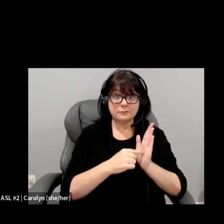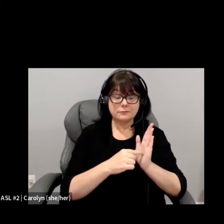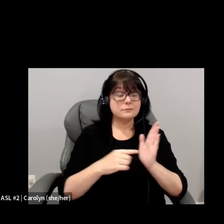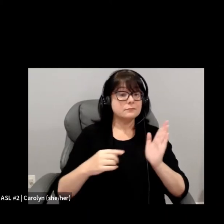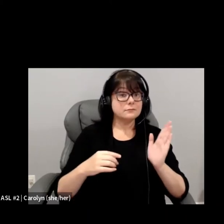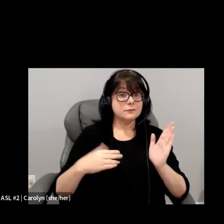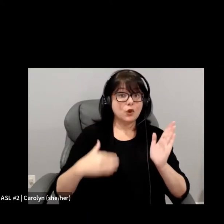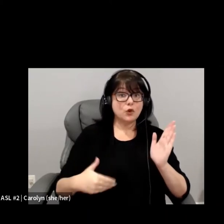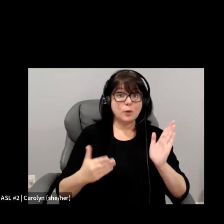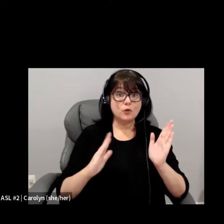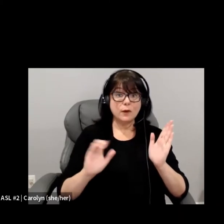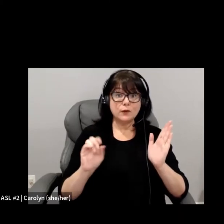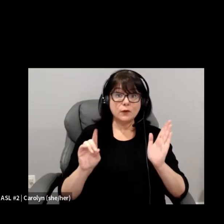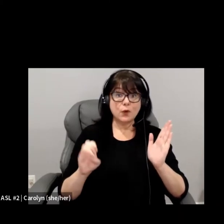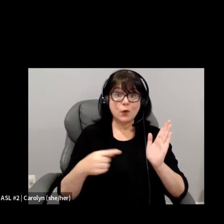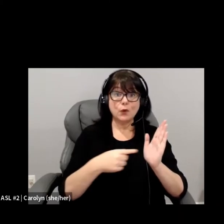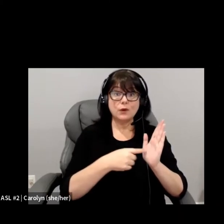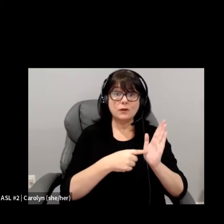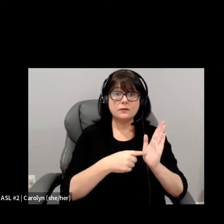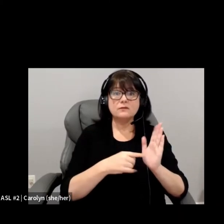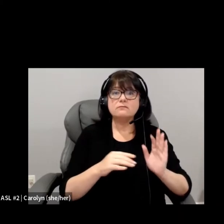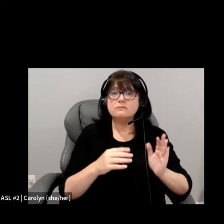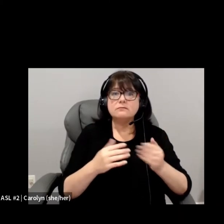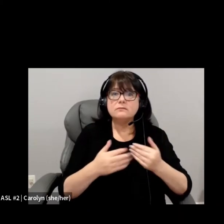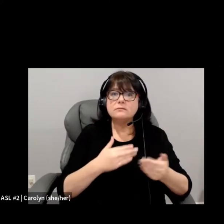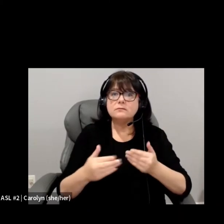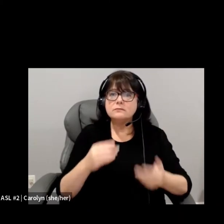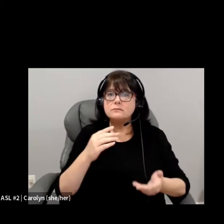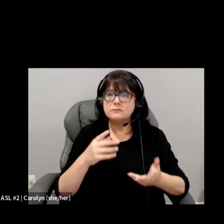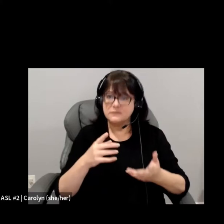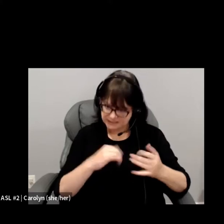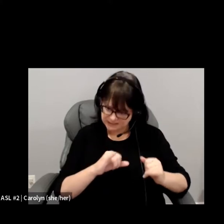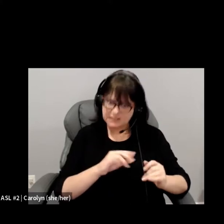WERE KPAEPLT.